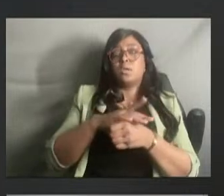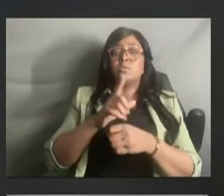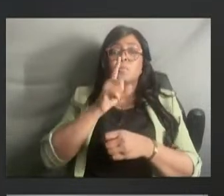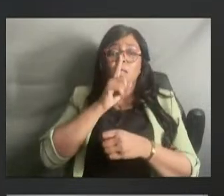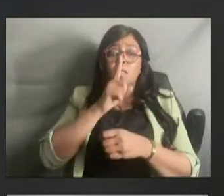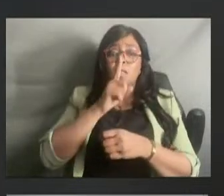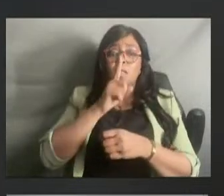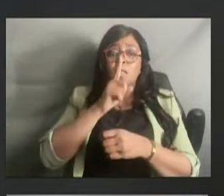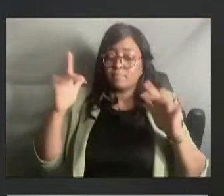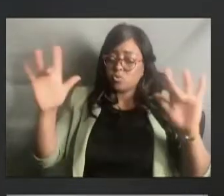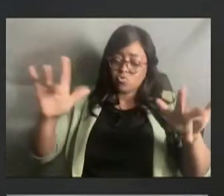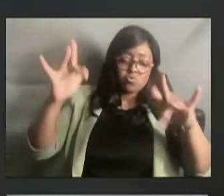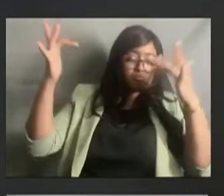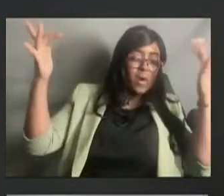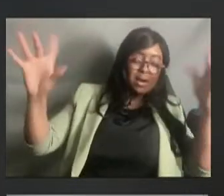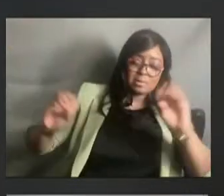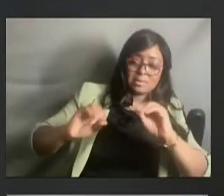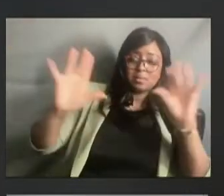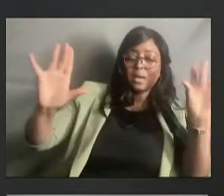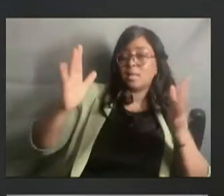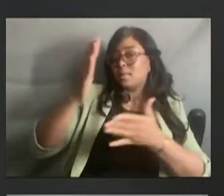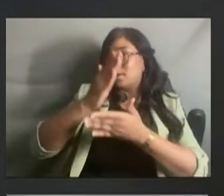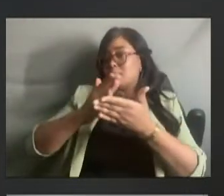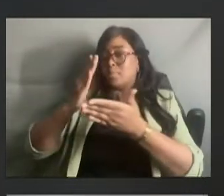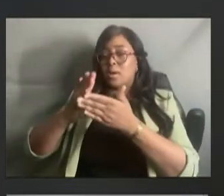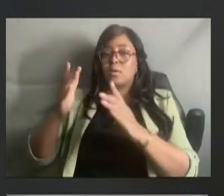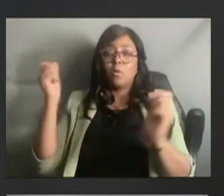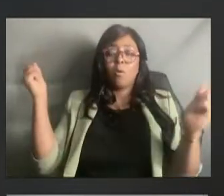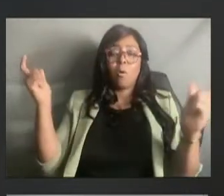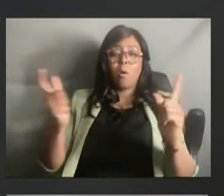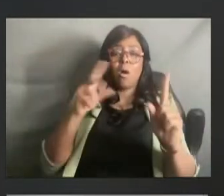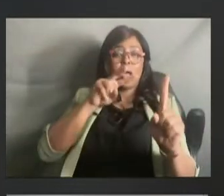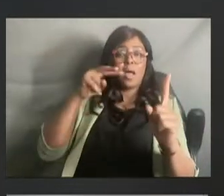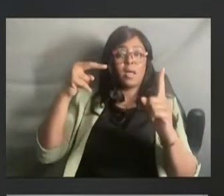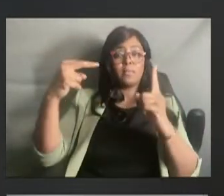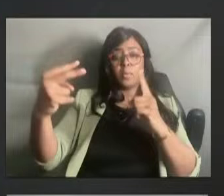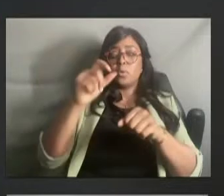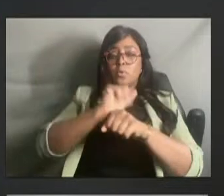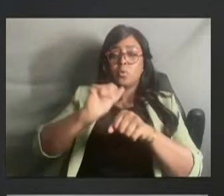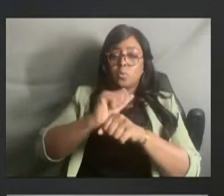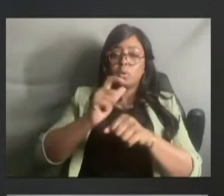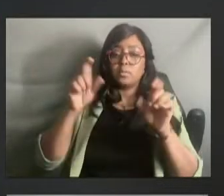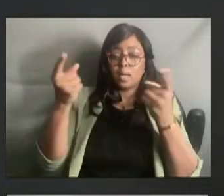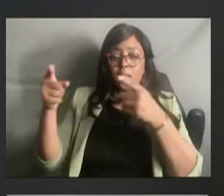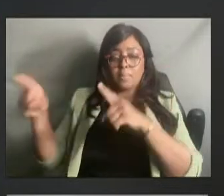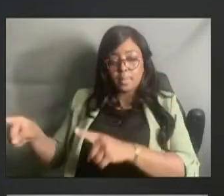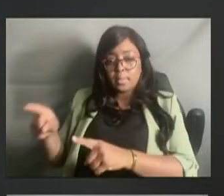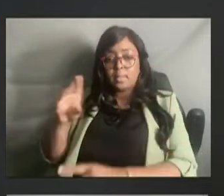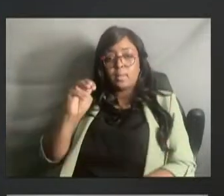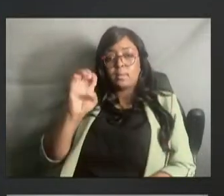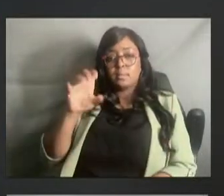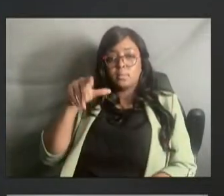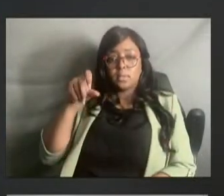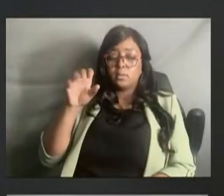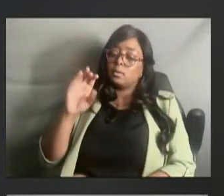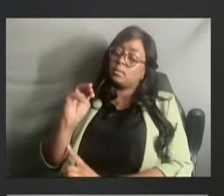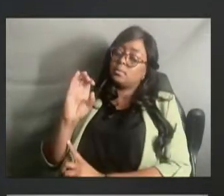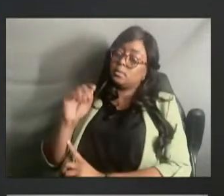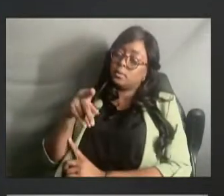improvements all over the district. As a matter of fact, there are bright shining parts